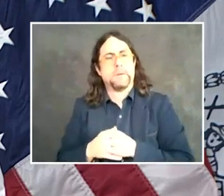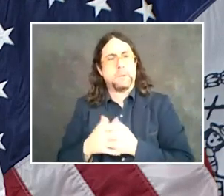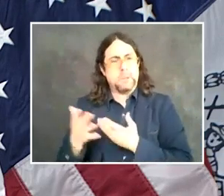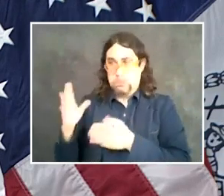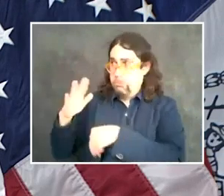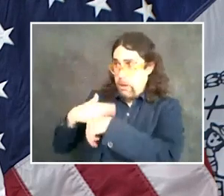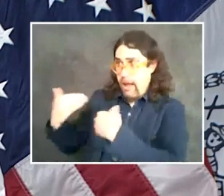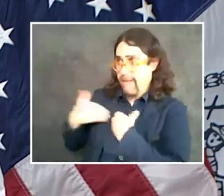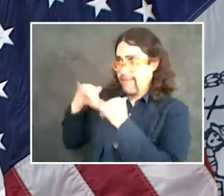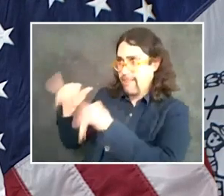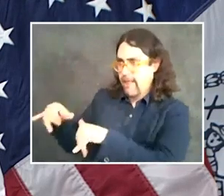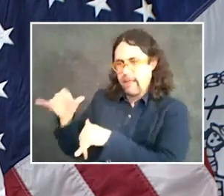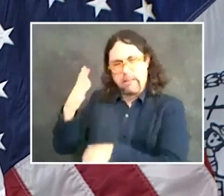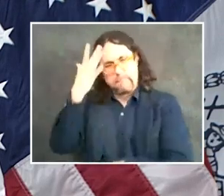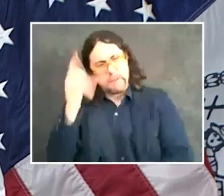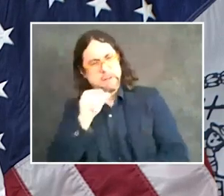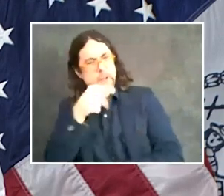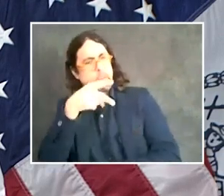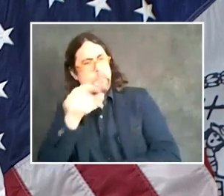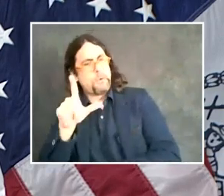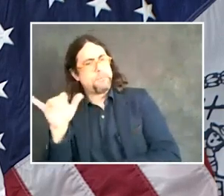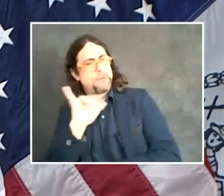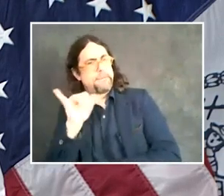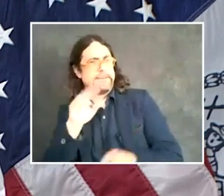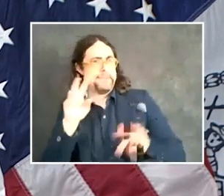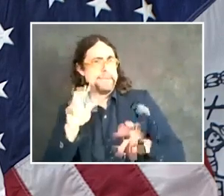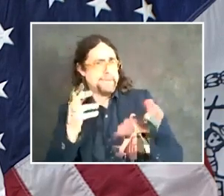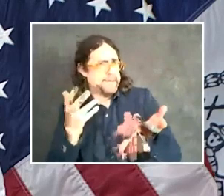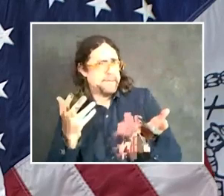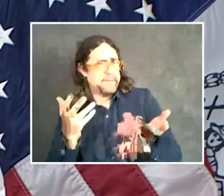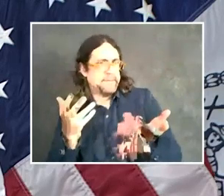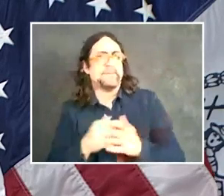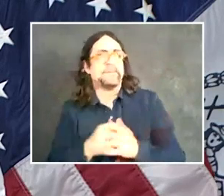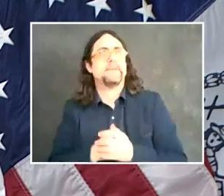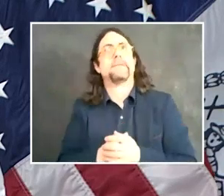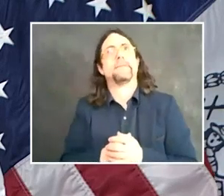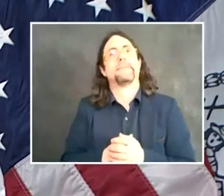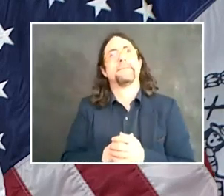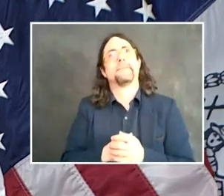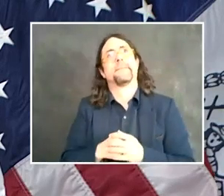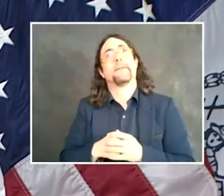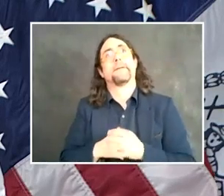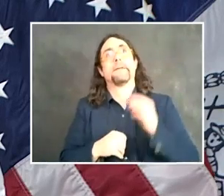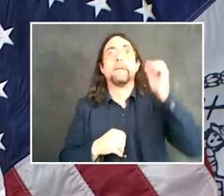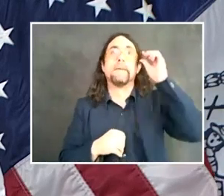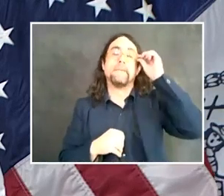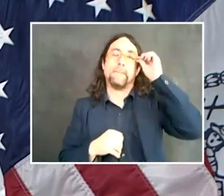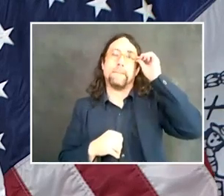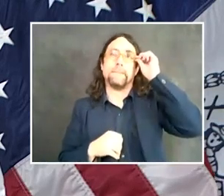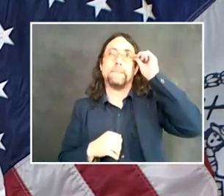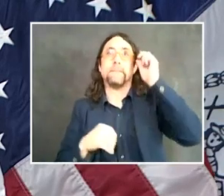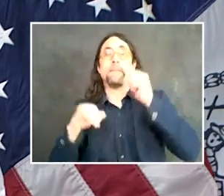BECAUSE WE'RE FACING, WHAT HAPPENED LAST NIGHT IS ALMOST